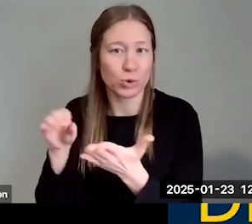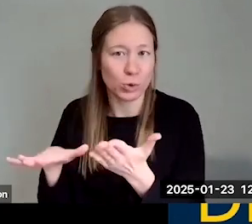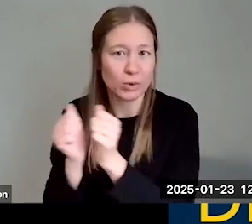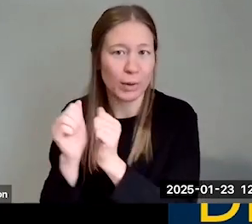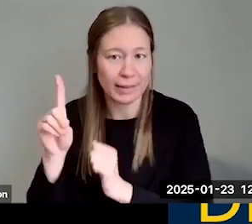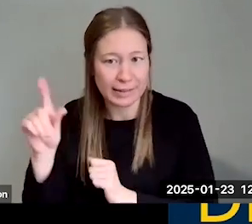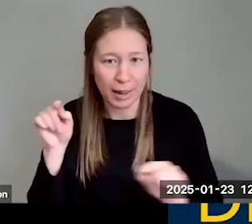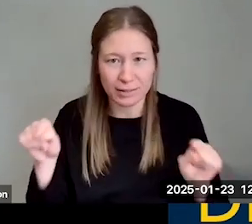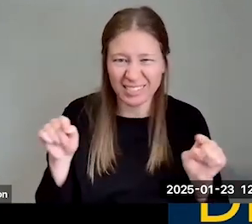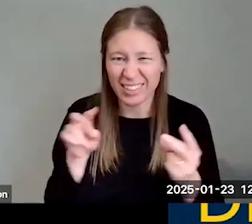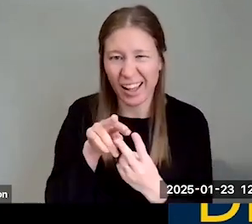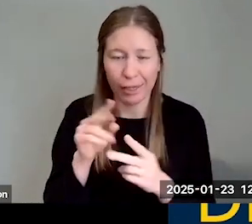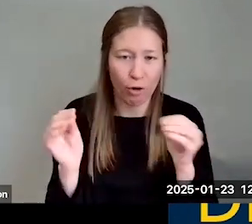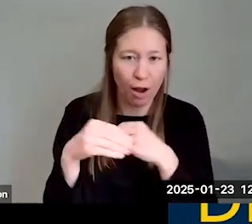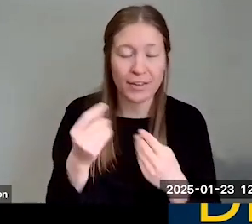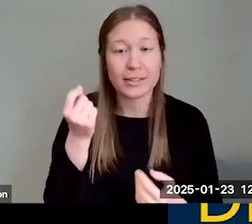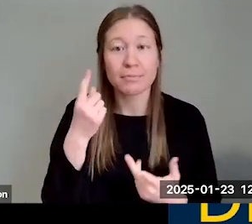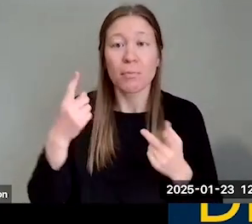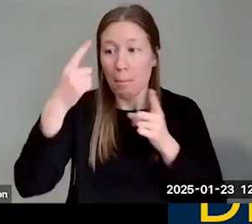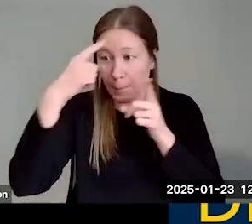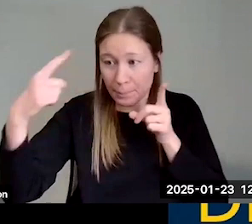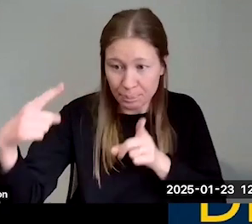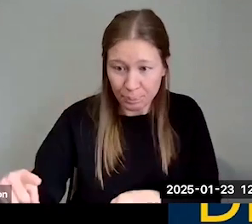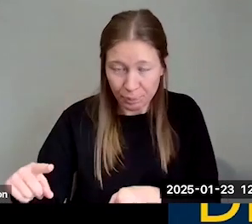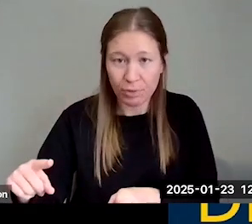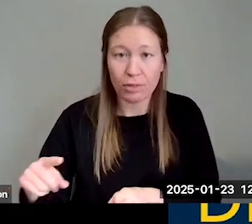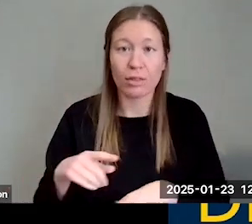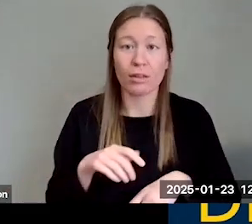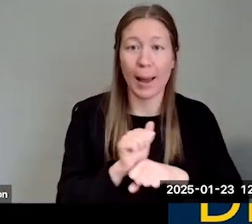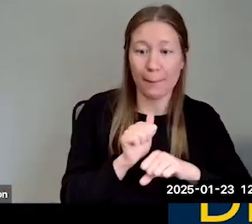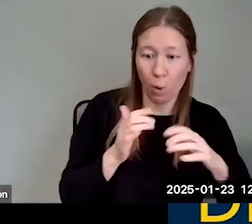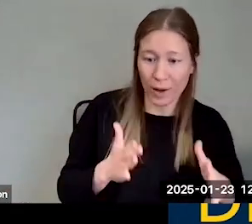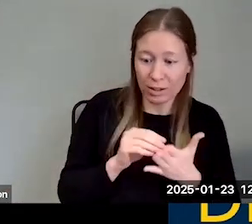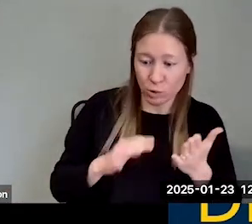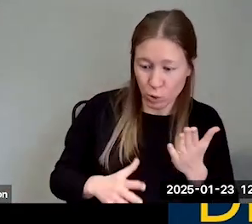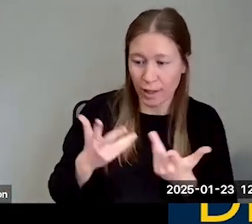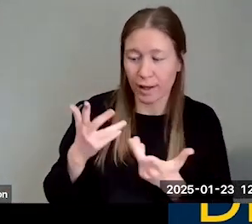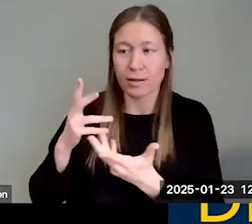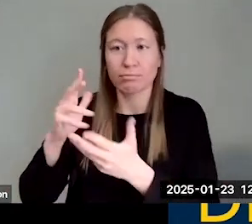the employer and the employee or the student and the office that provides the accommodations,